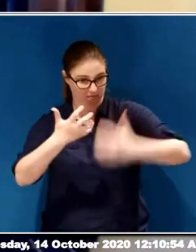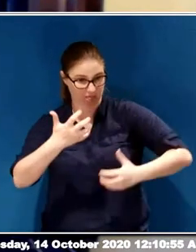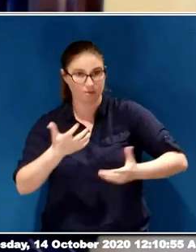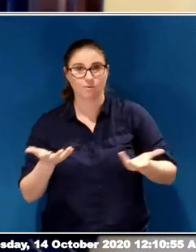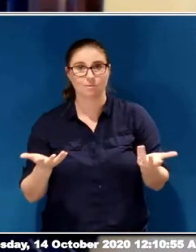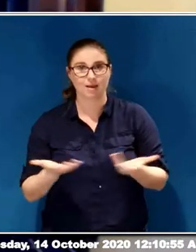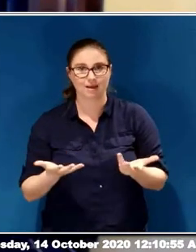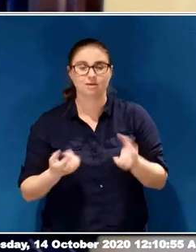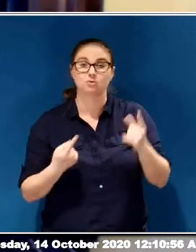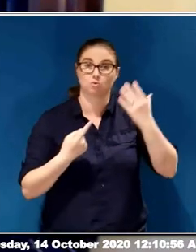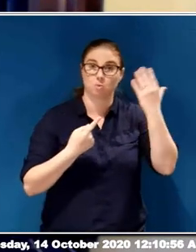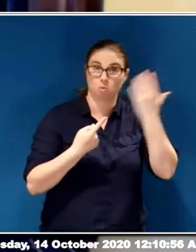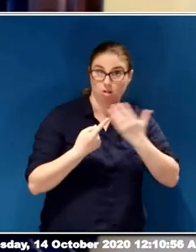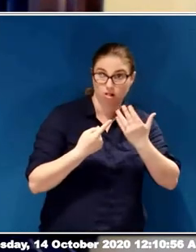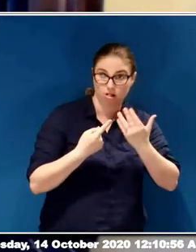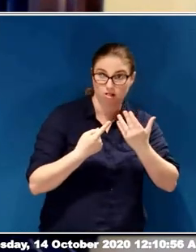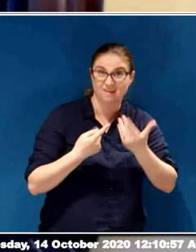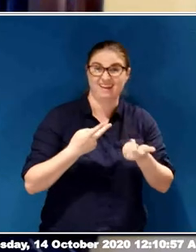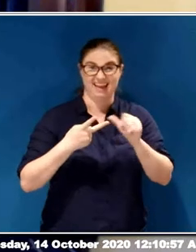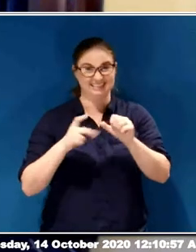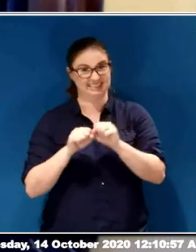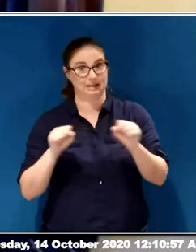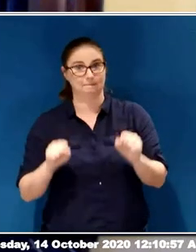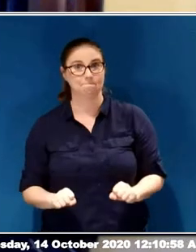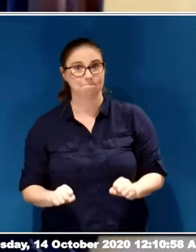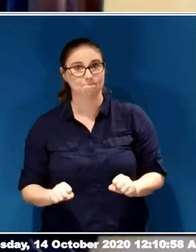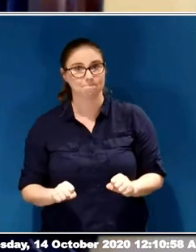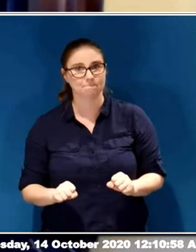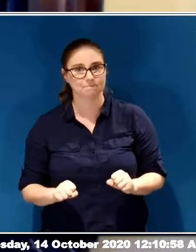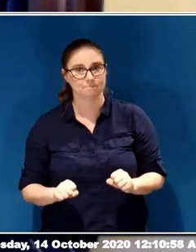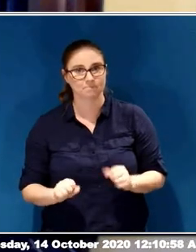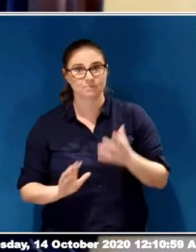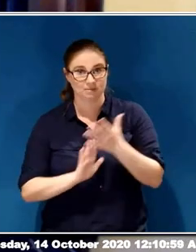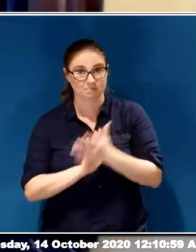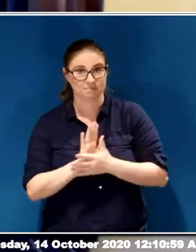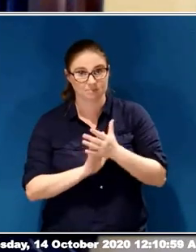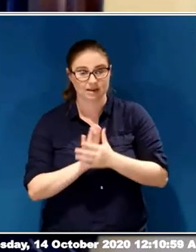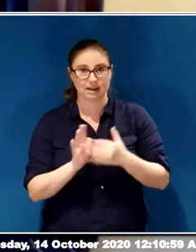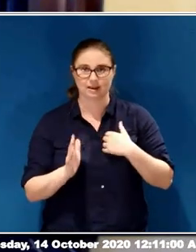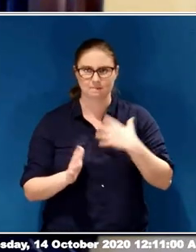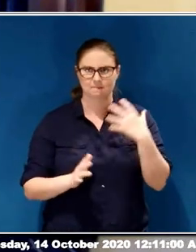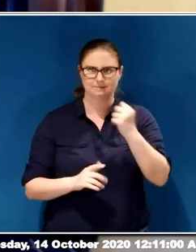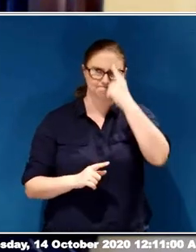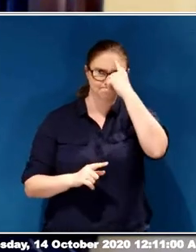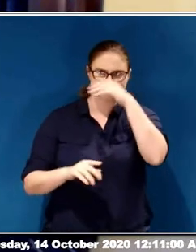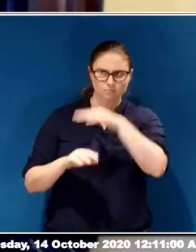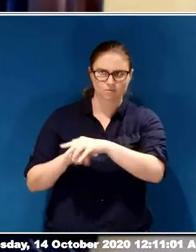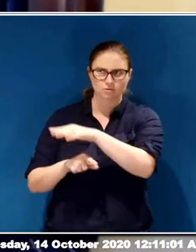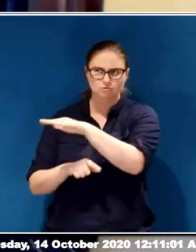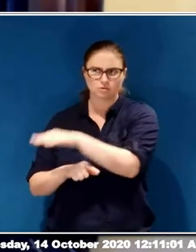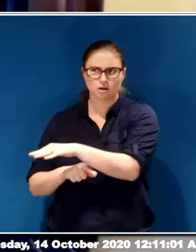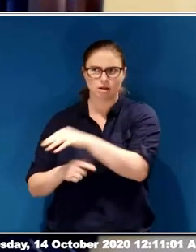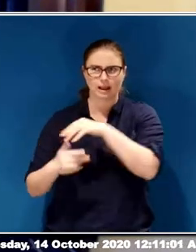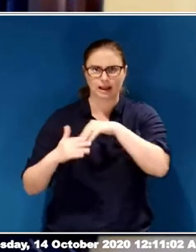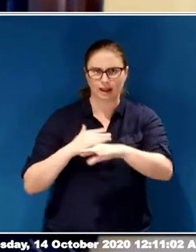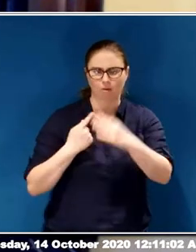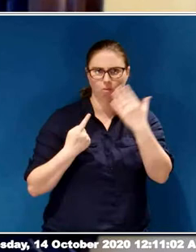education of a child in conjunction with reasonable accommodations and consistent with the goal of full inclusion. Okay.